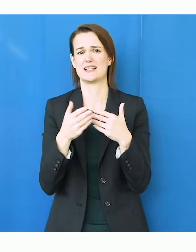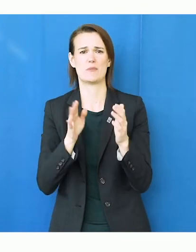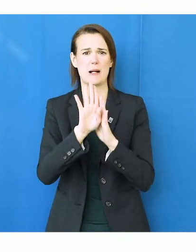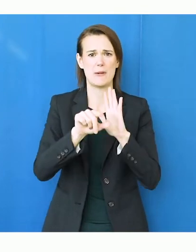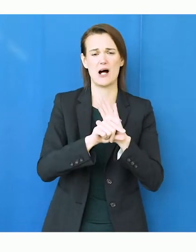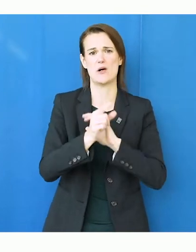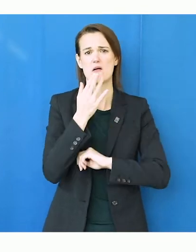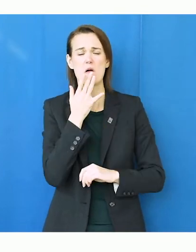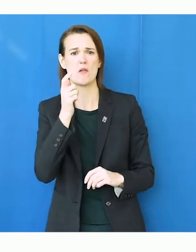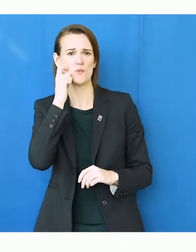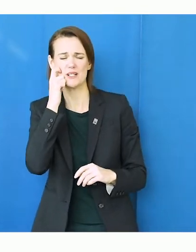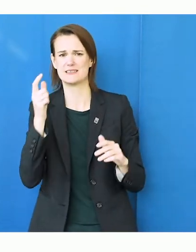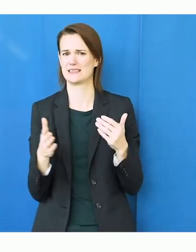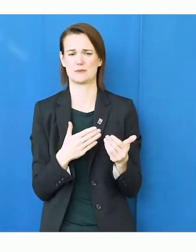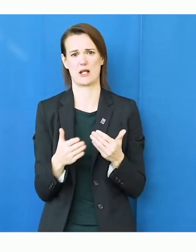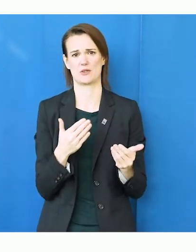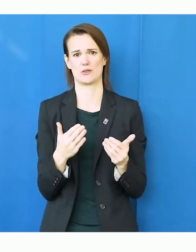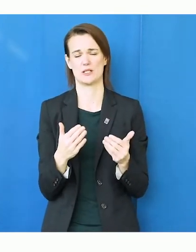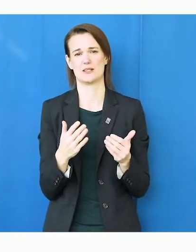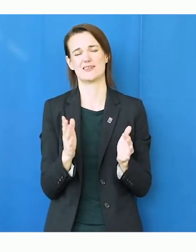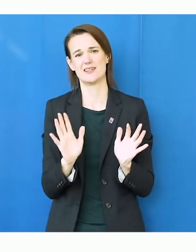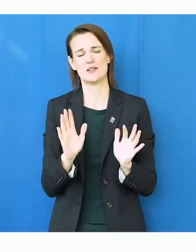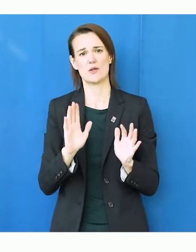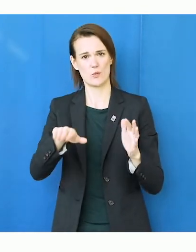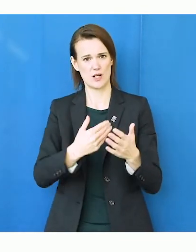We all have similar challenges, some more difficult than others.